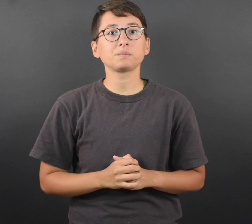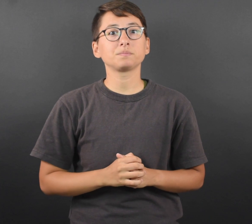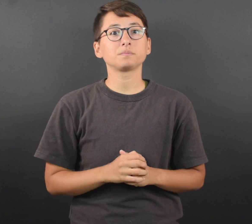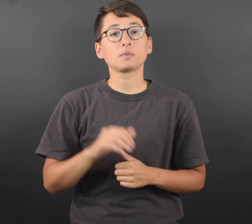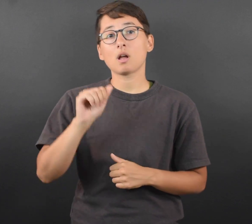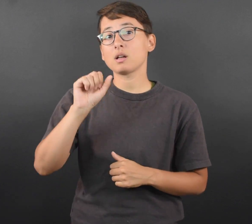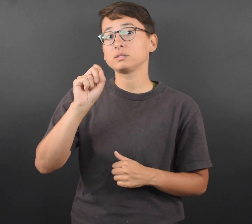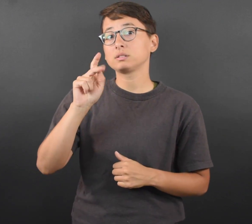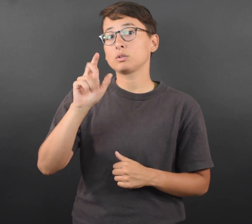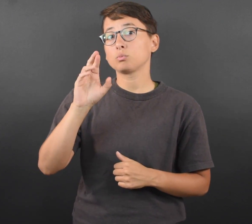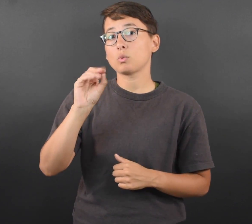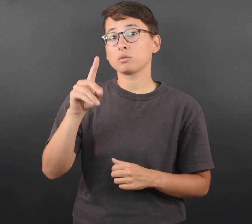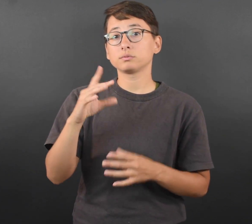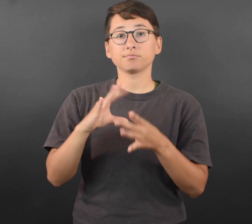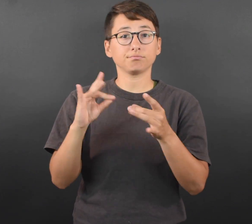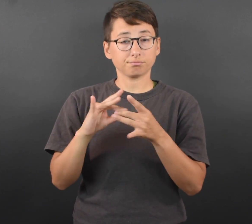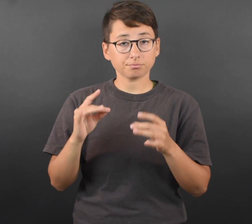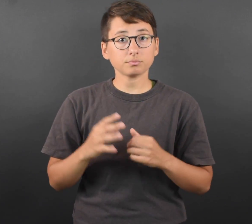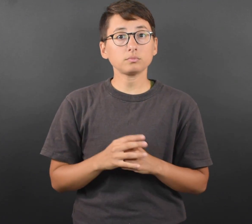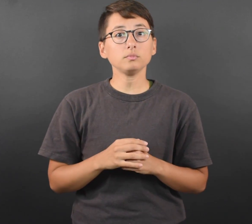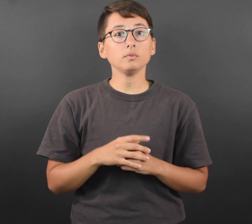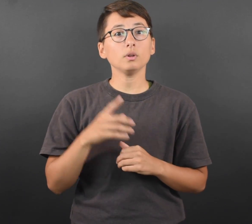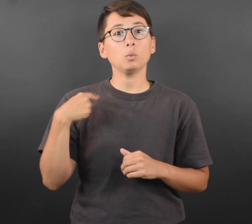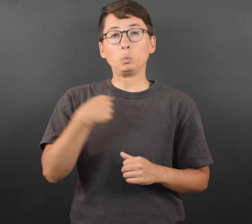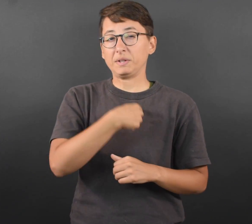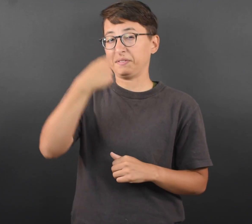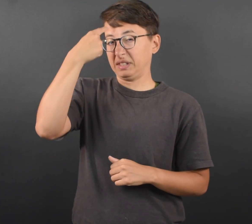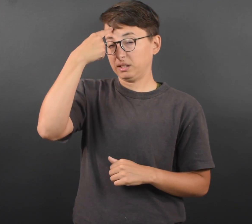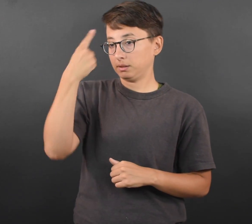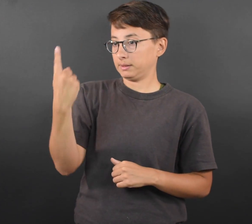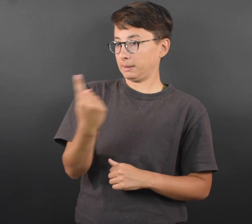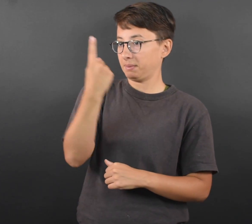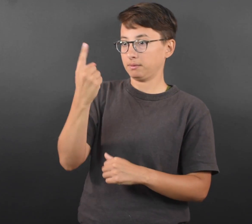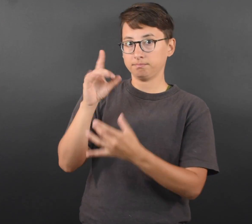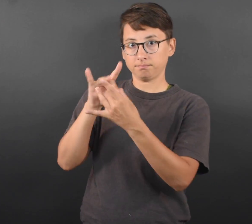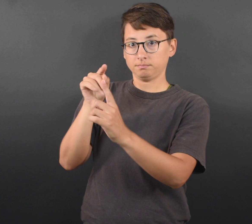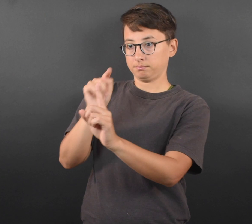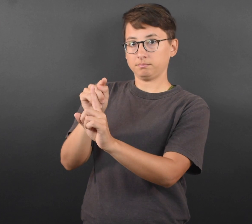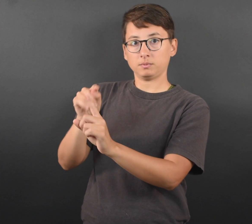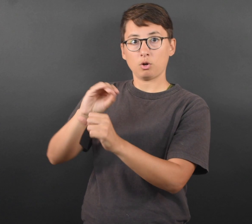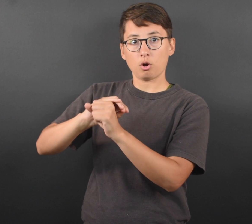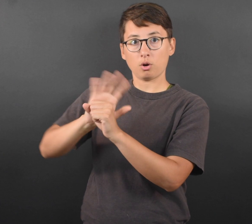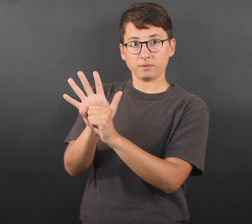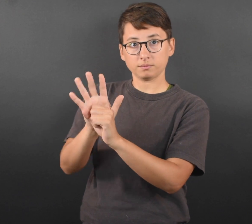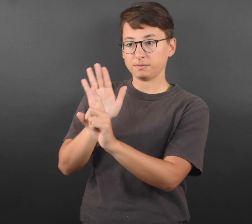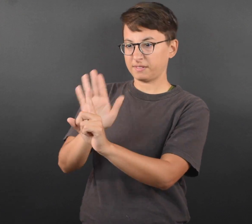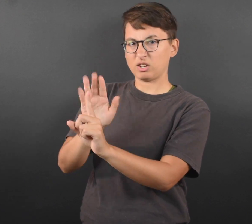“So we do think something about COVID-19, whether it's the severe inflammation this virus can